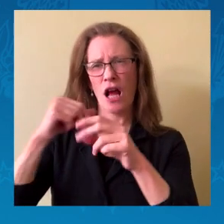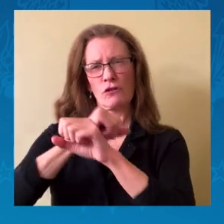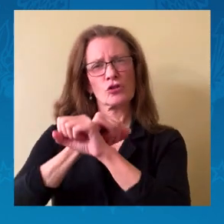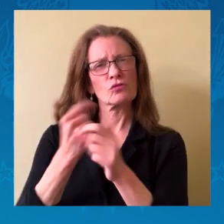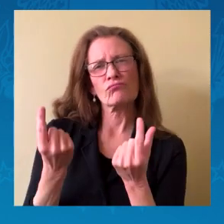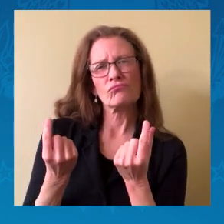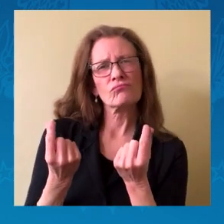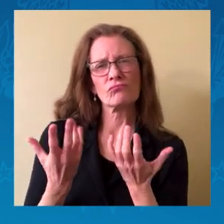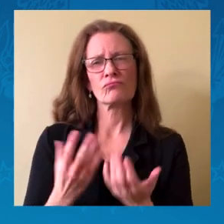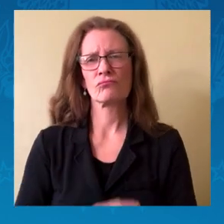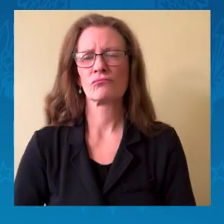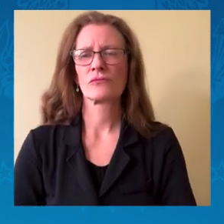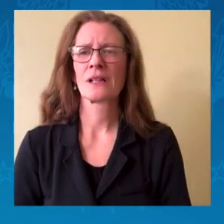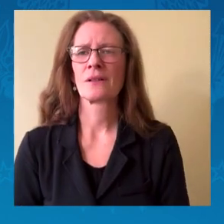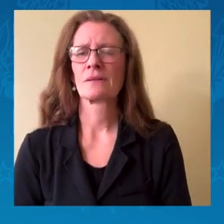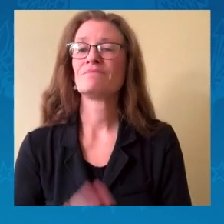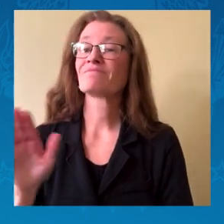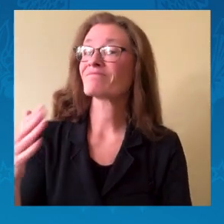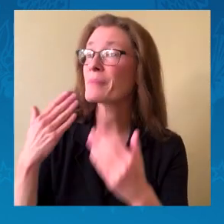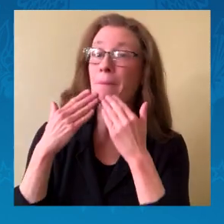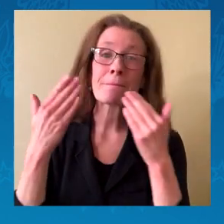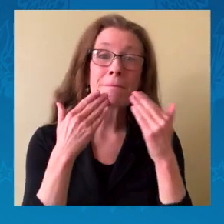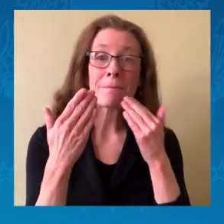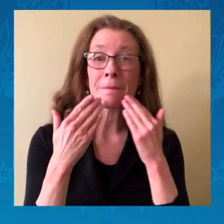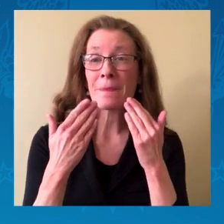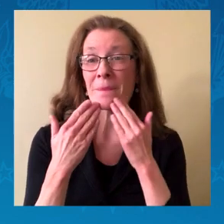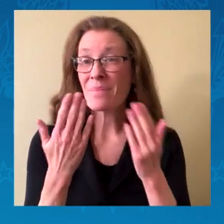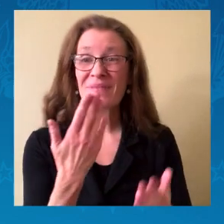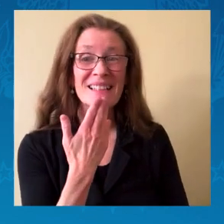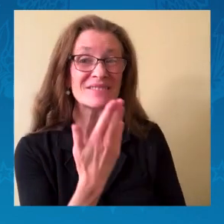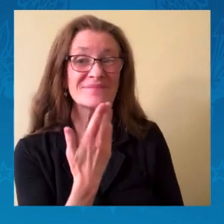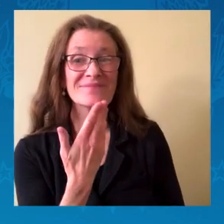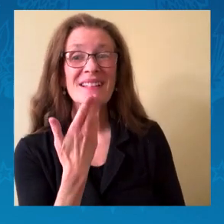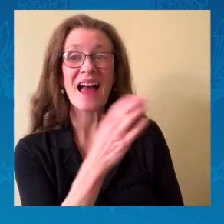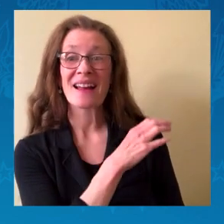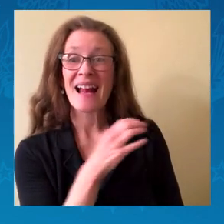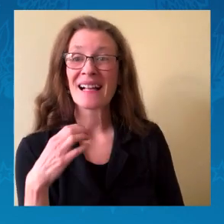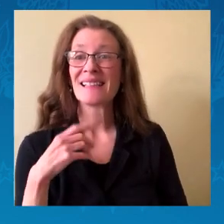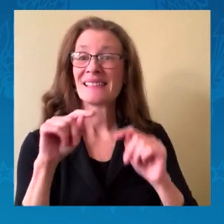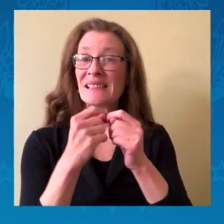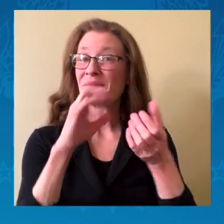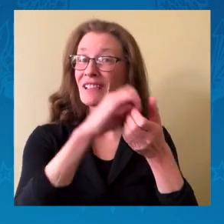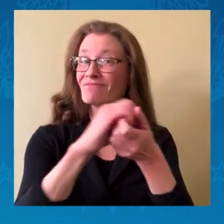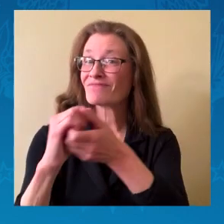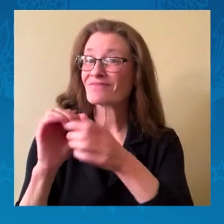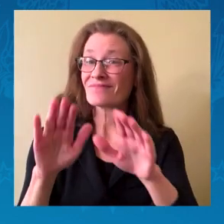thanks to colleagues and teammates and to partners from many countries that I see represented here today